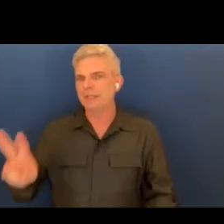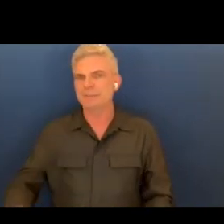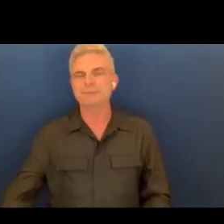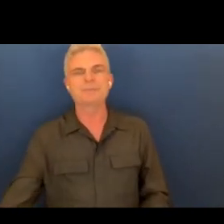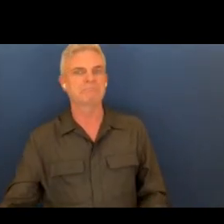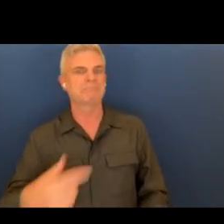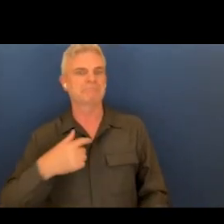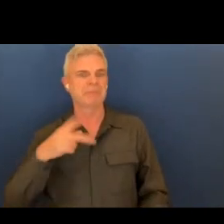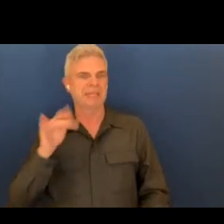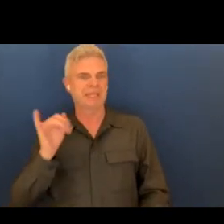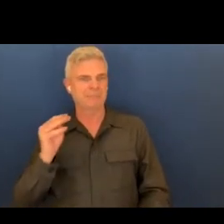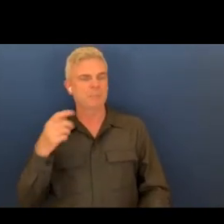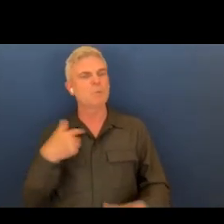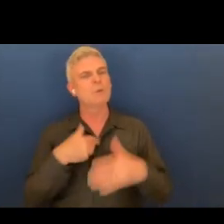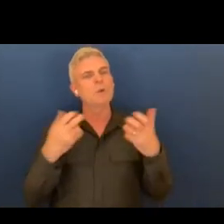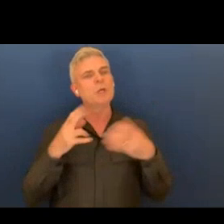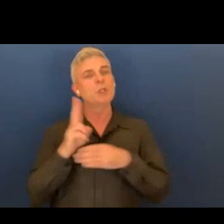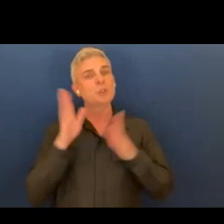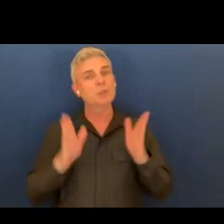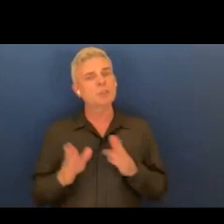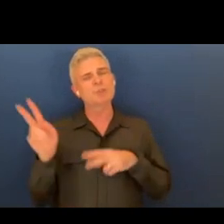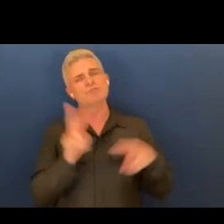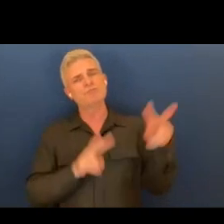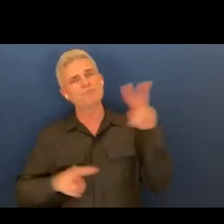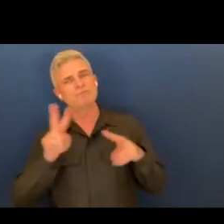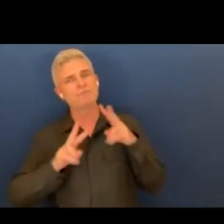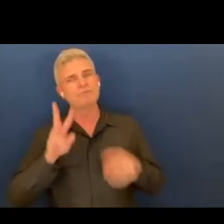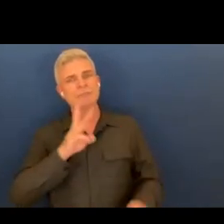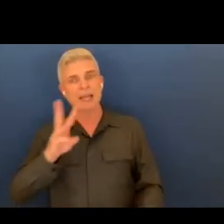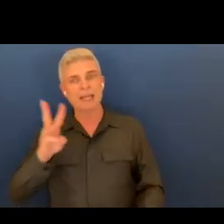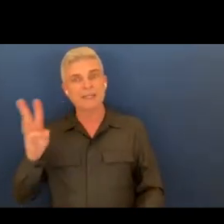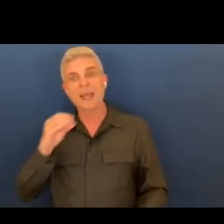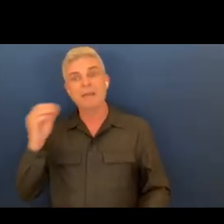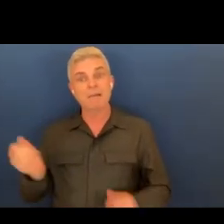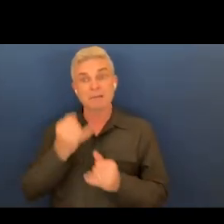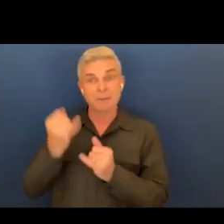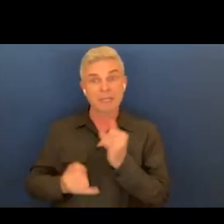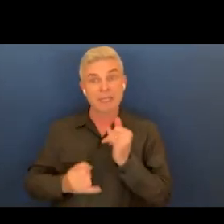[Kim] This is Kim. We want users to look around the site and